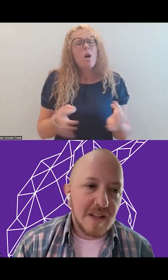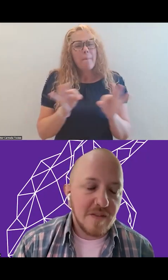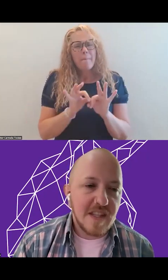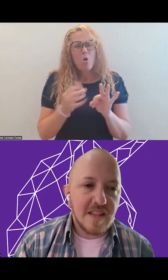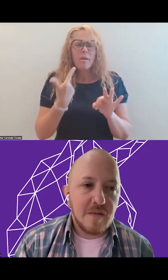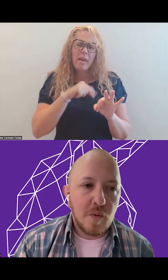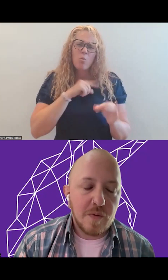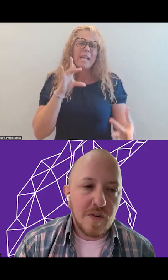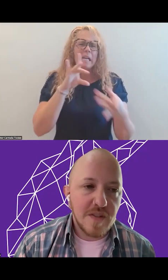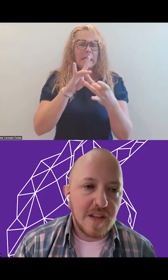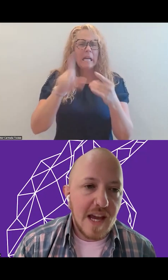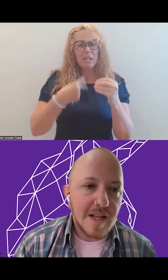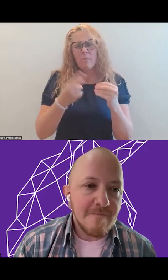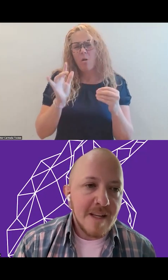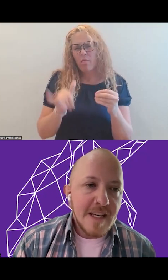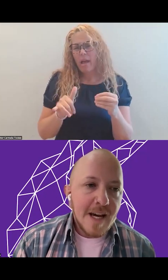THOSE THINGS AND WORK ON THAT.